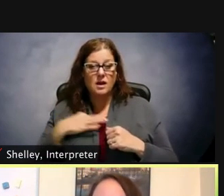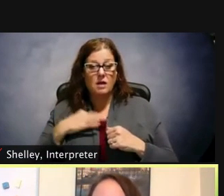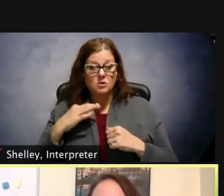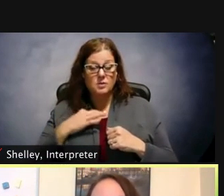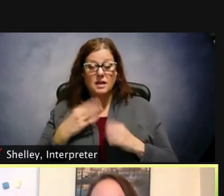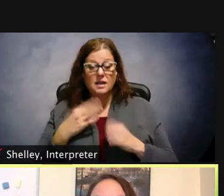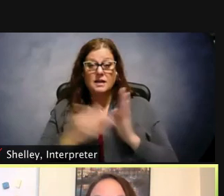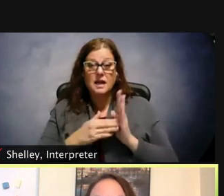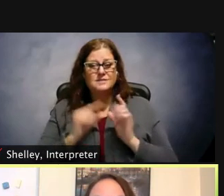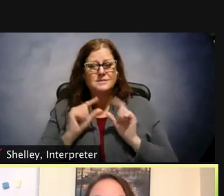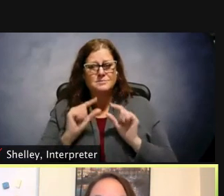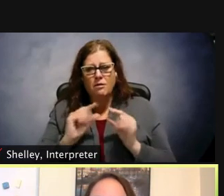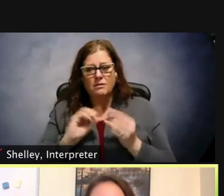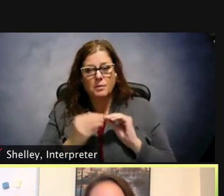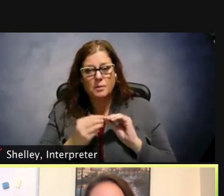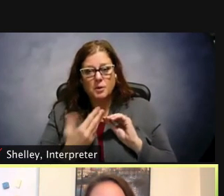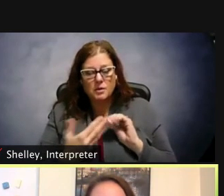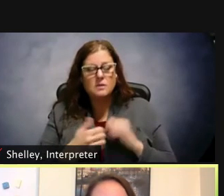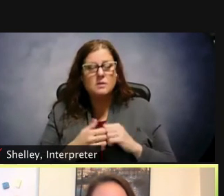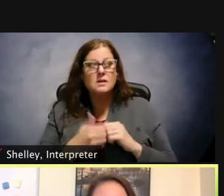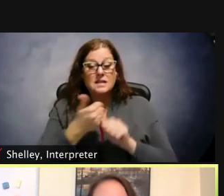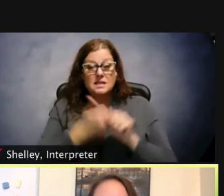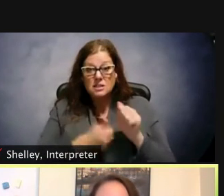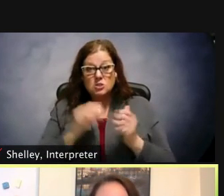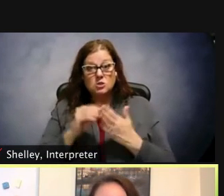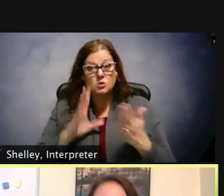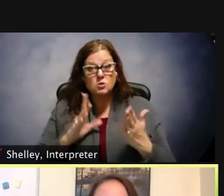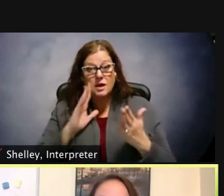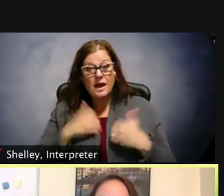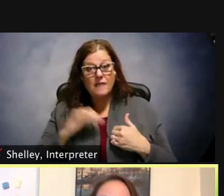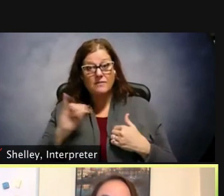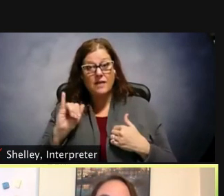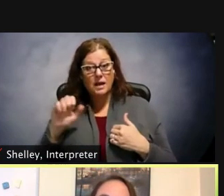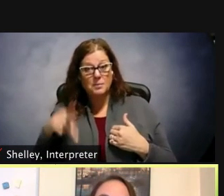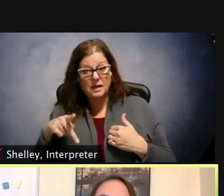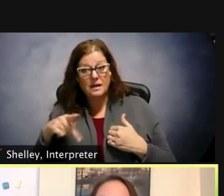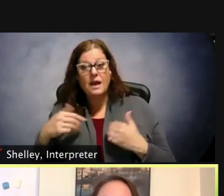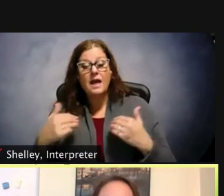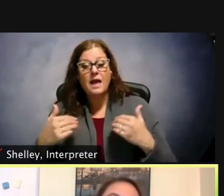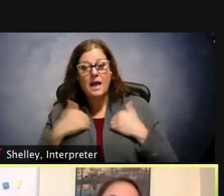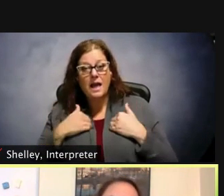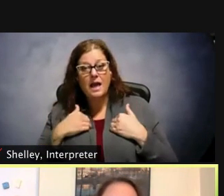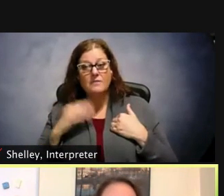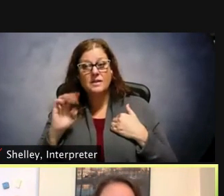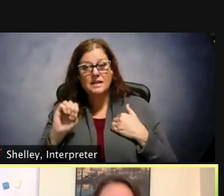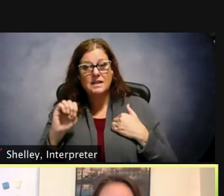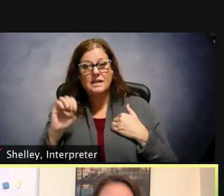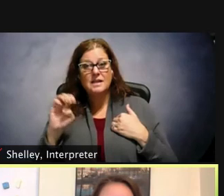tiny. Each of those students who does have an IEP also has an ESE support facilitation teacher